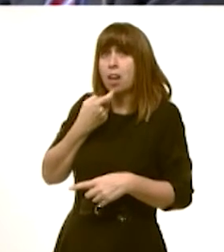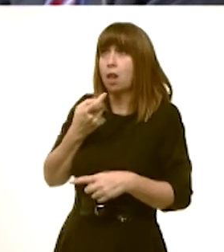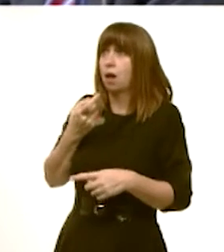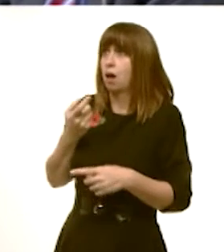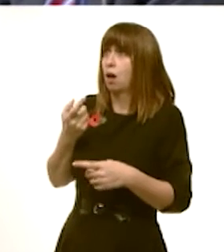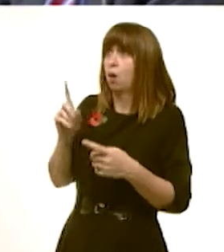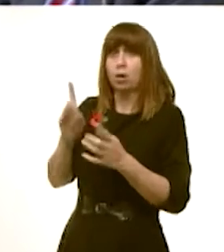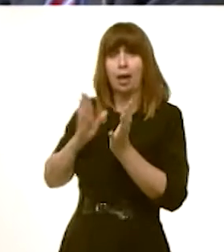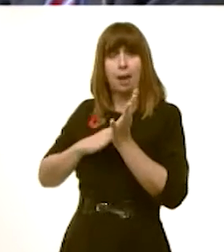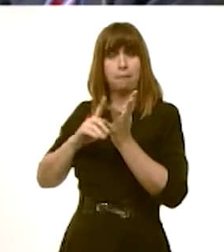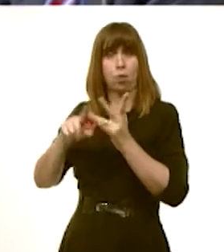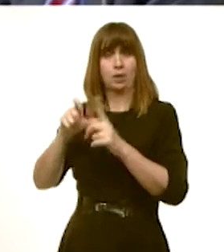We donít know.